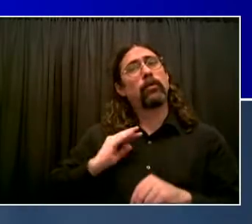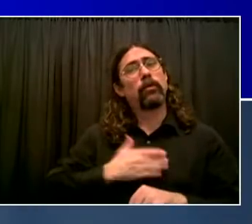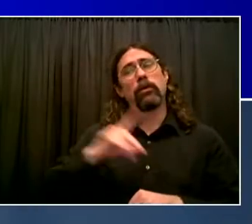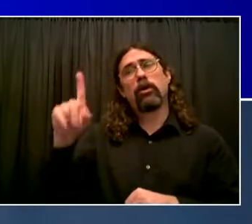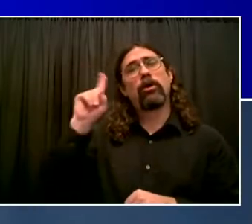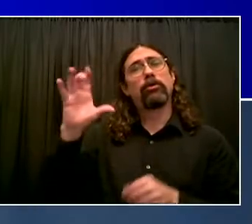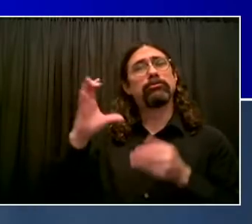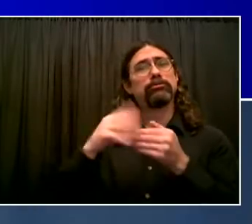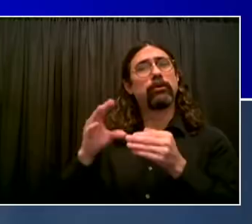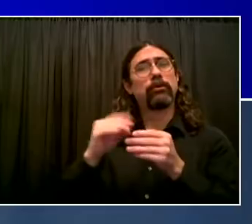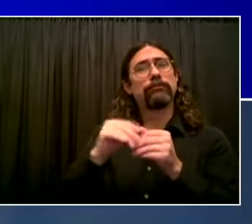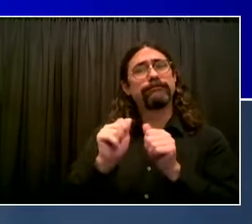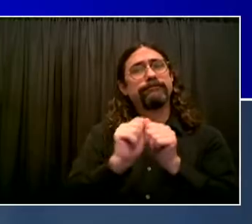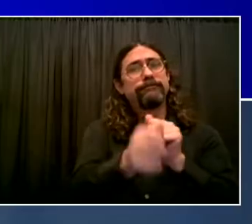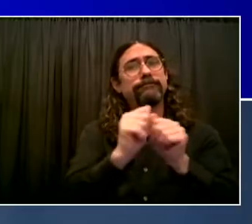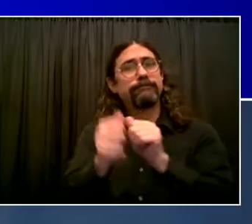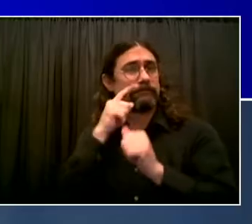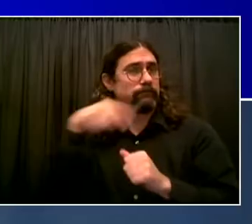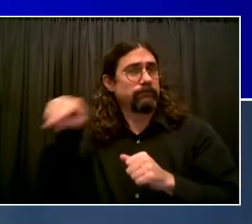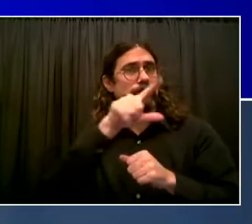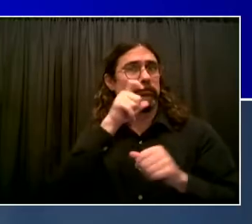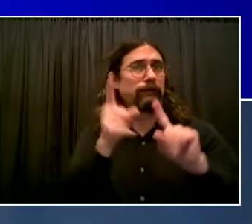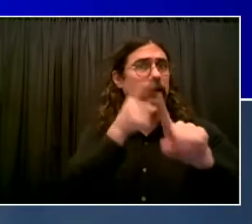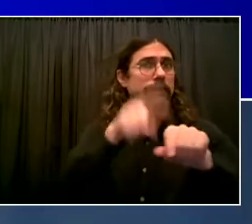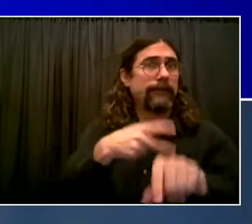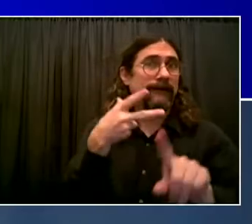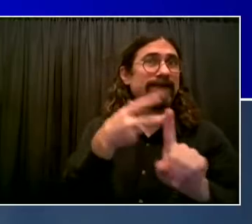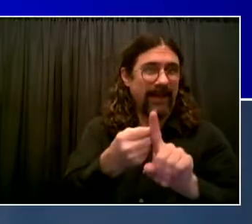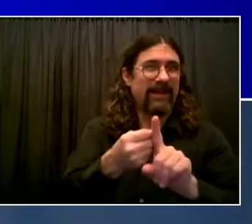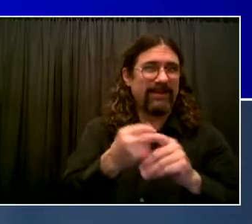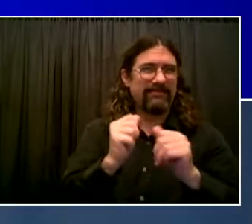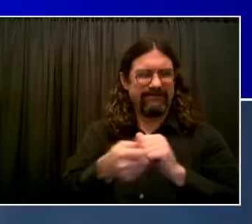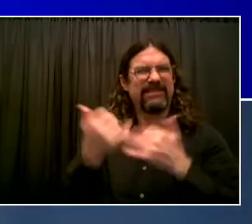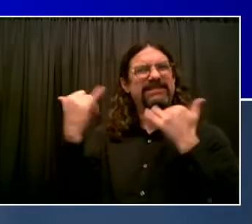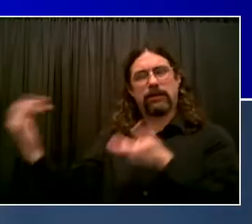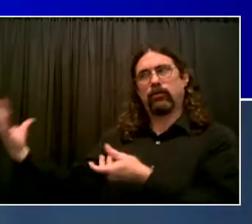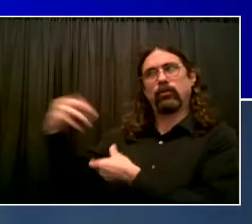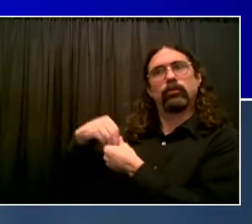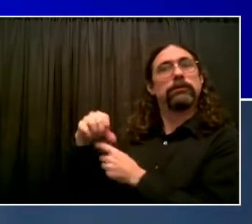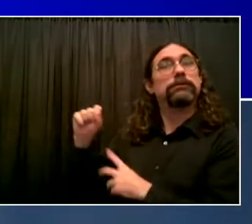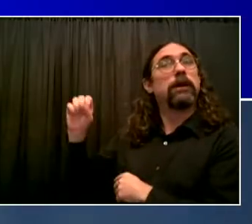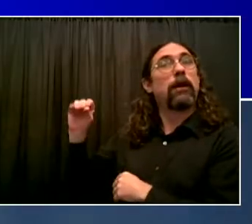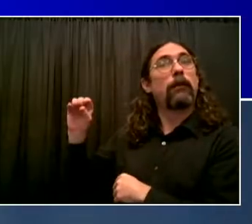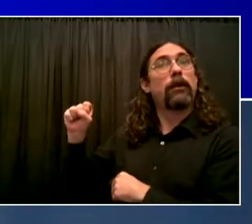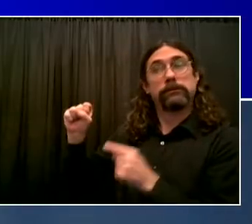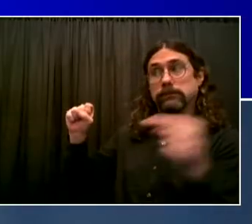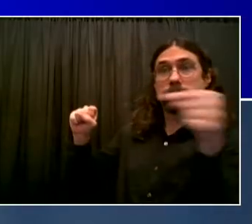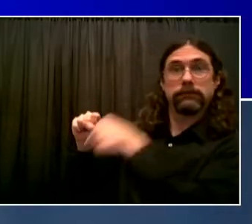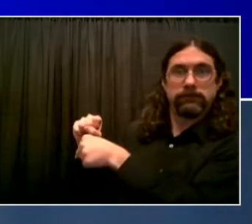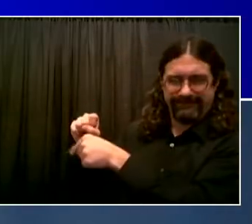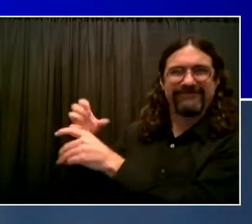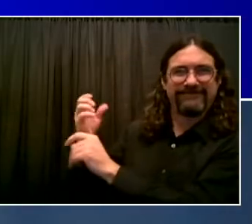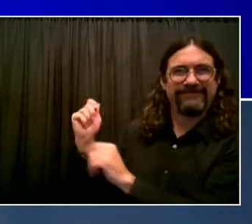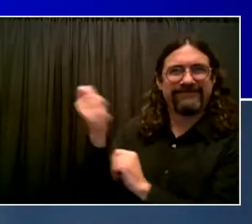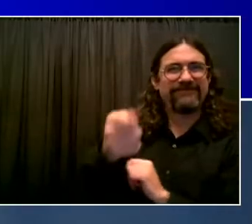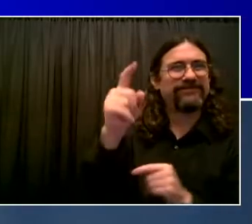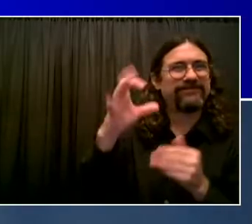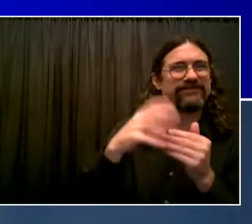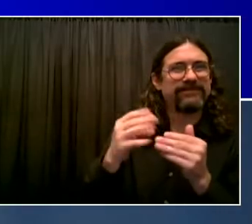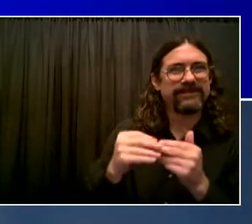THEY CAN GET